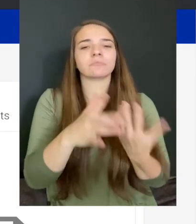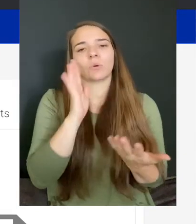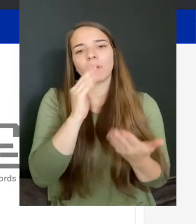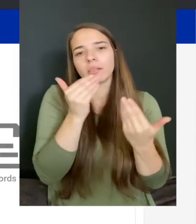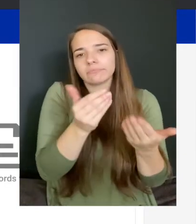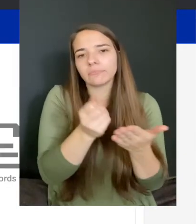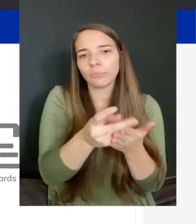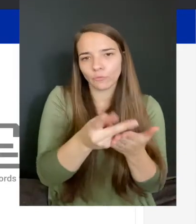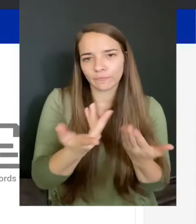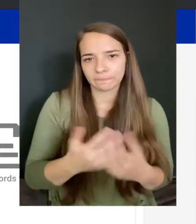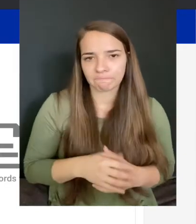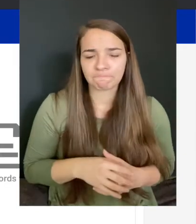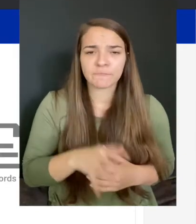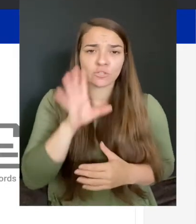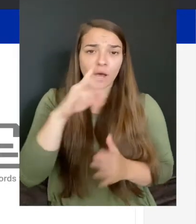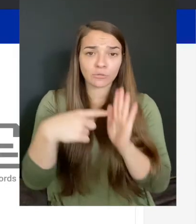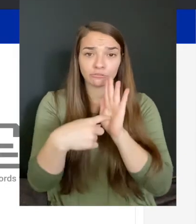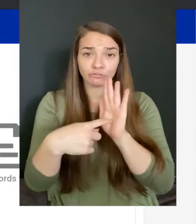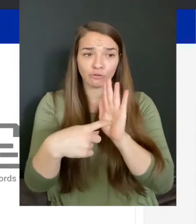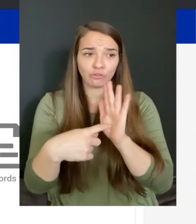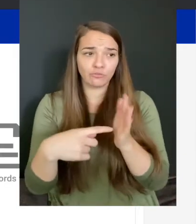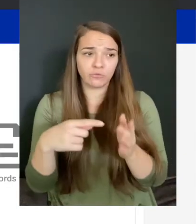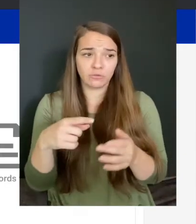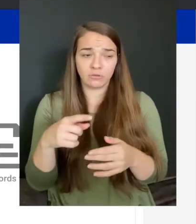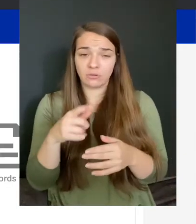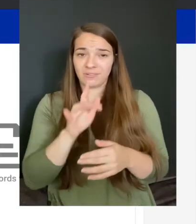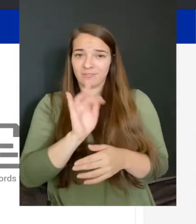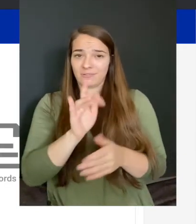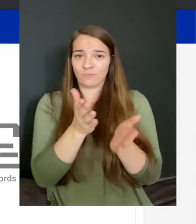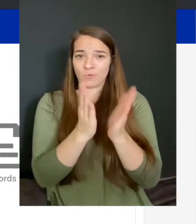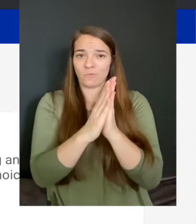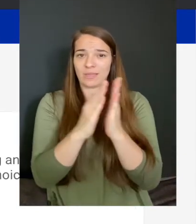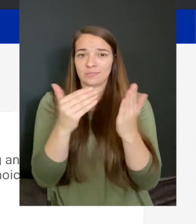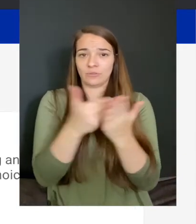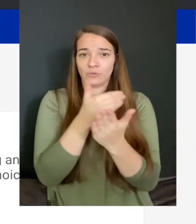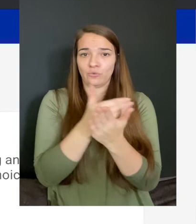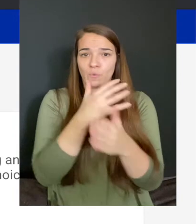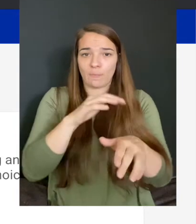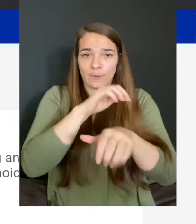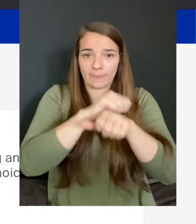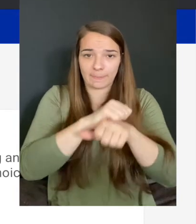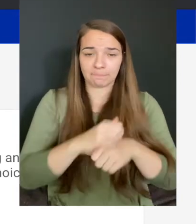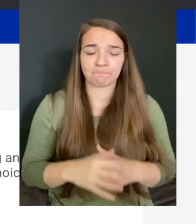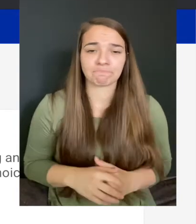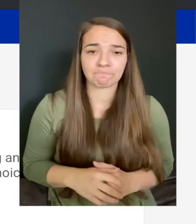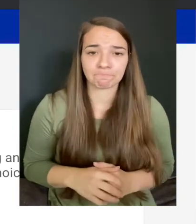Okay, and I'm going to show you right here, if we pick request new appointment, you can